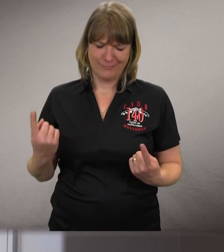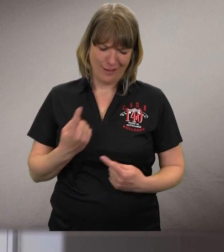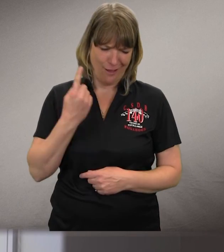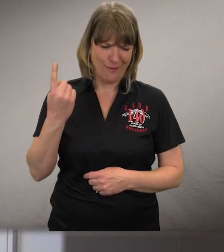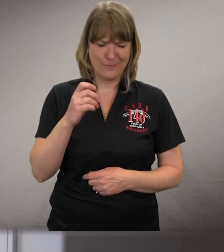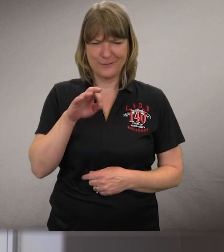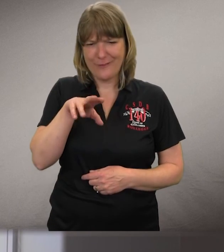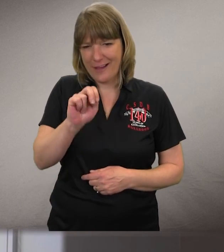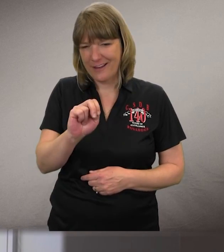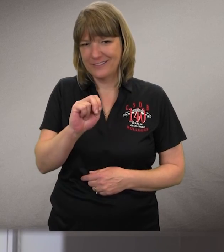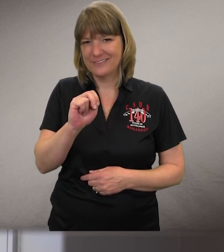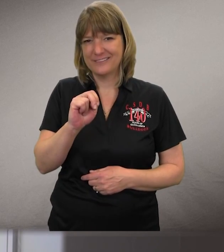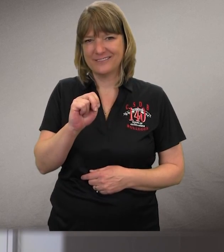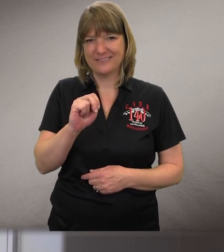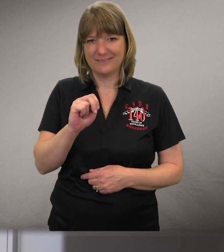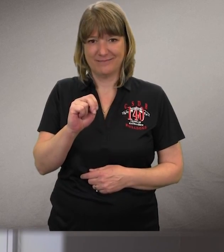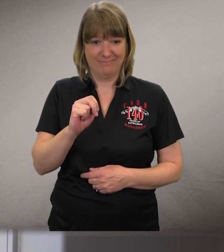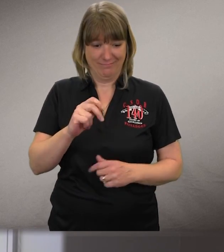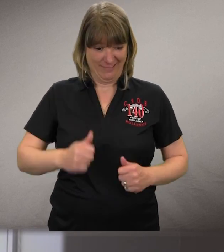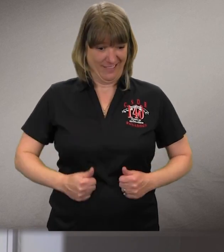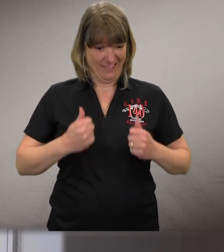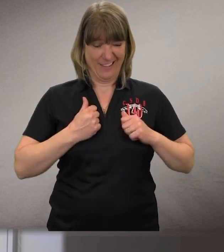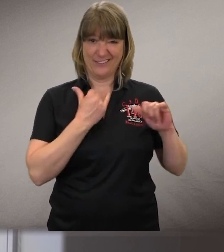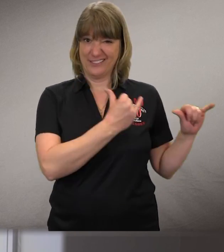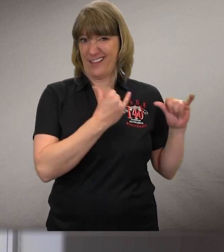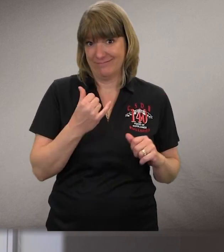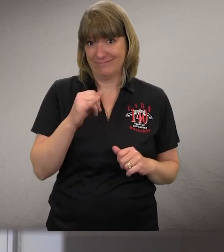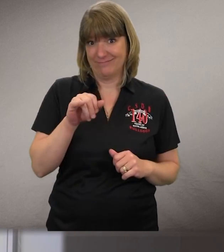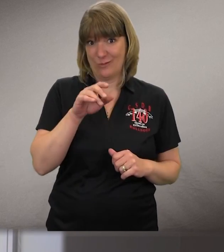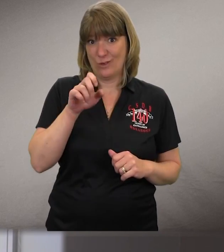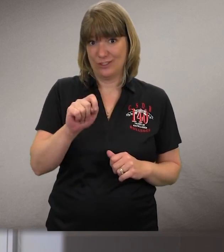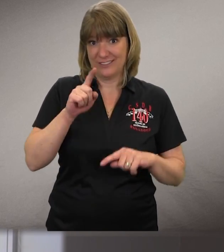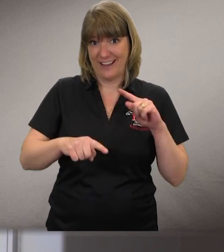We're always having fun. We just have the same life as you. We just can't hear.